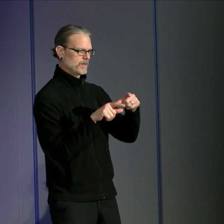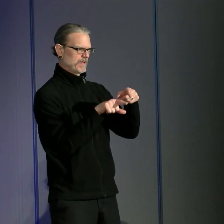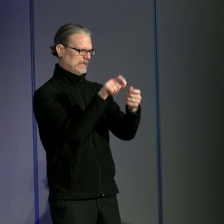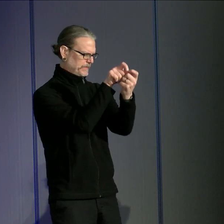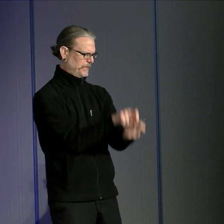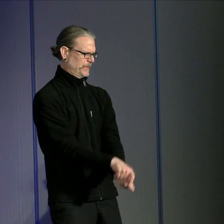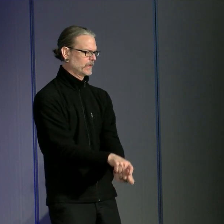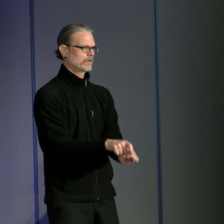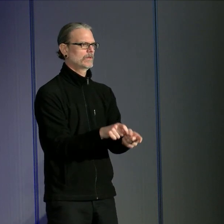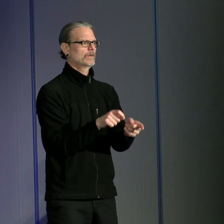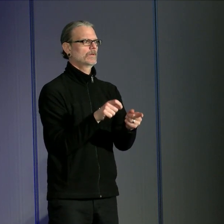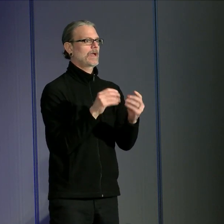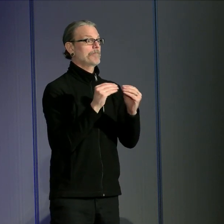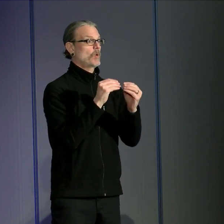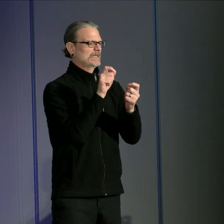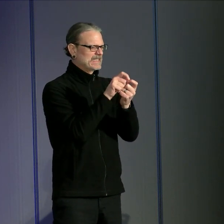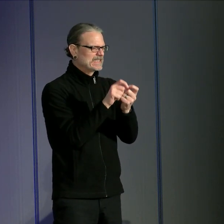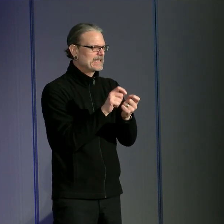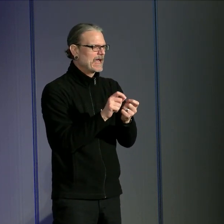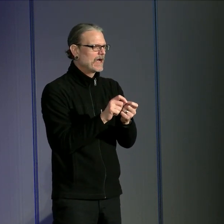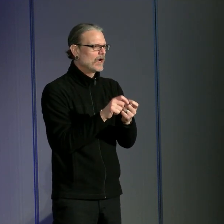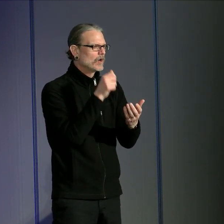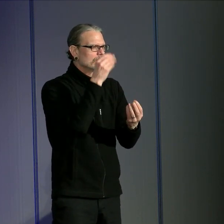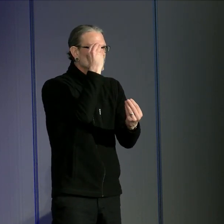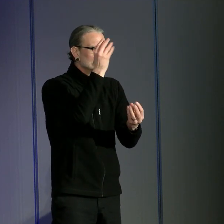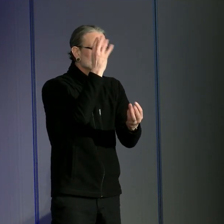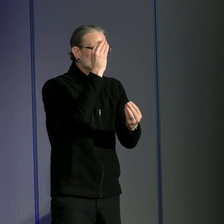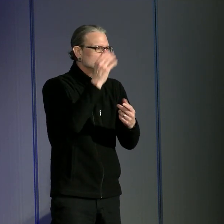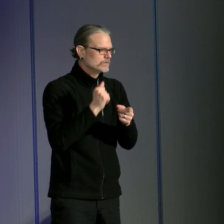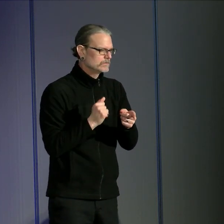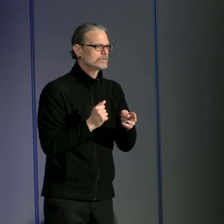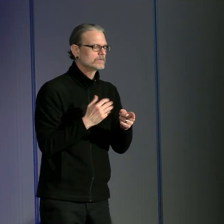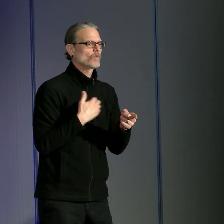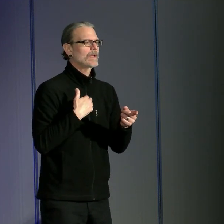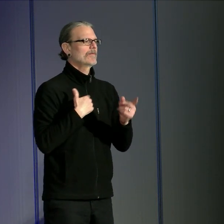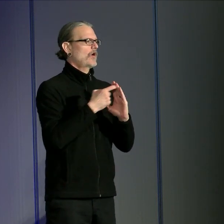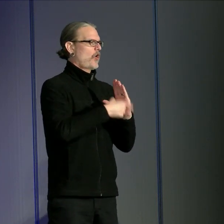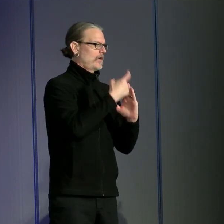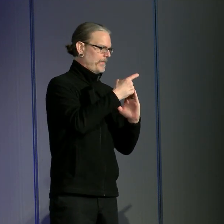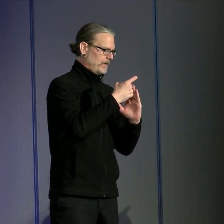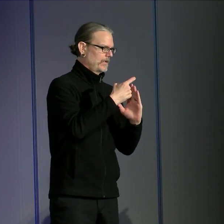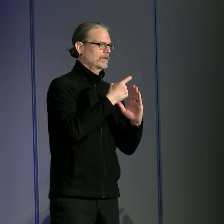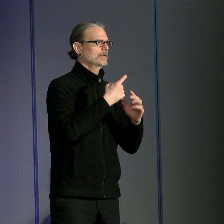And we're getting more detailed notes on the issue. So we have our automated issues as well.